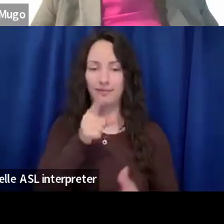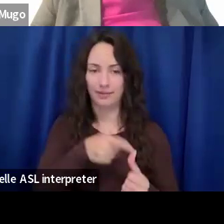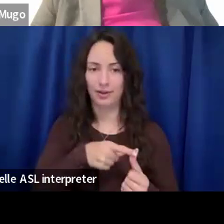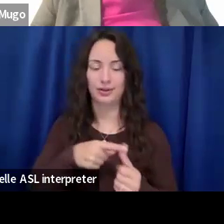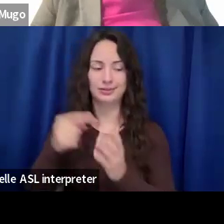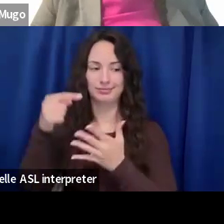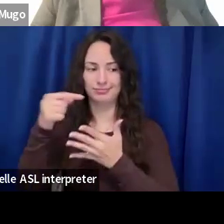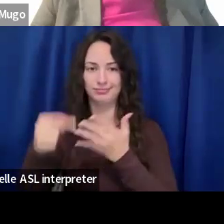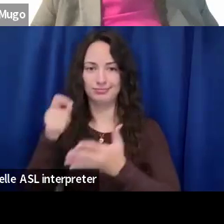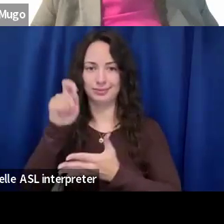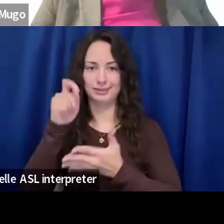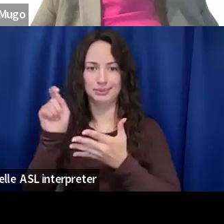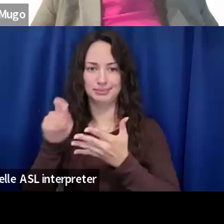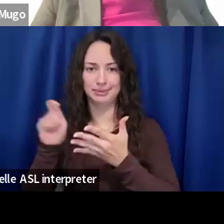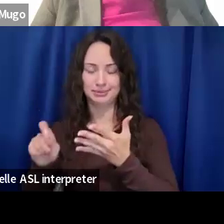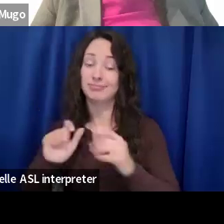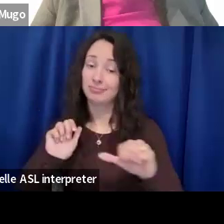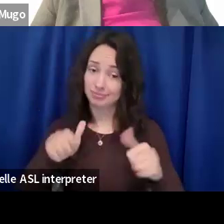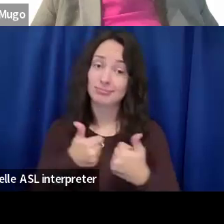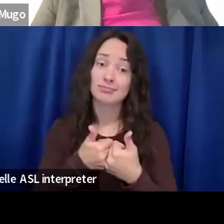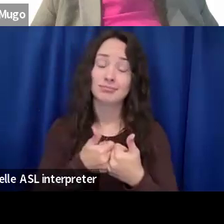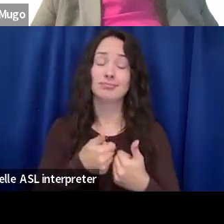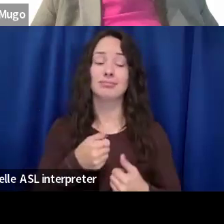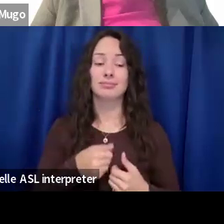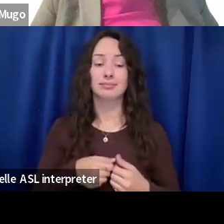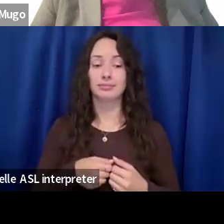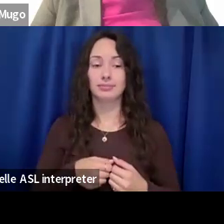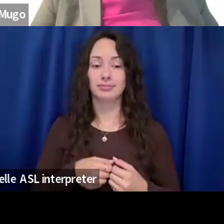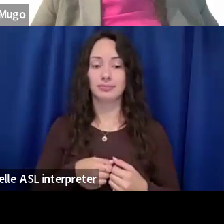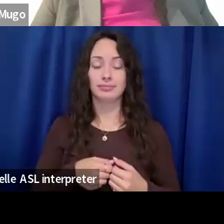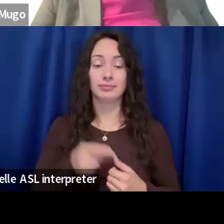and that can be a challenge because if you get your grant depending on when your project starts,